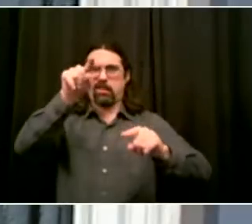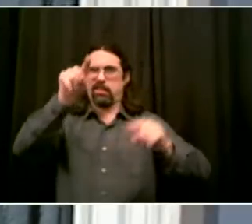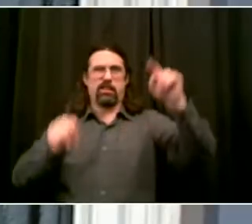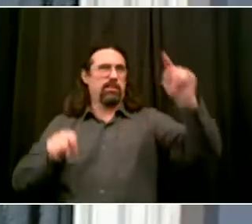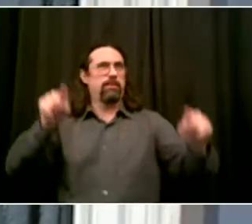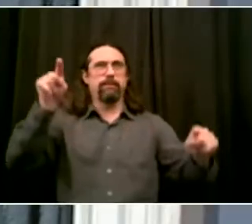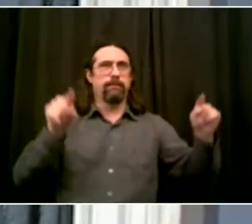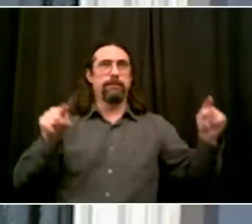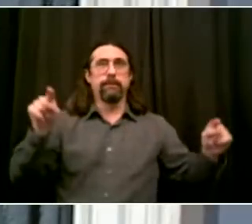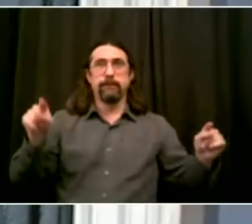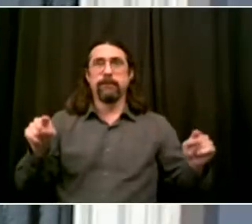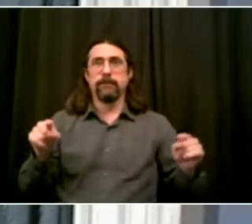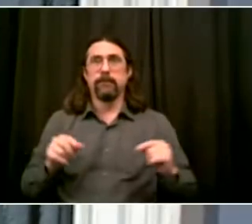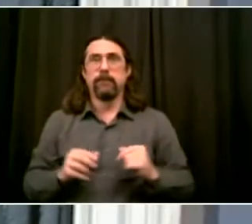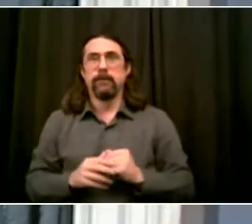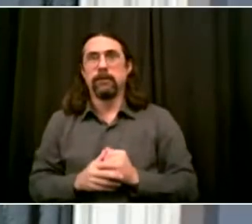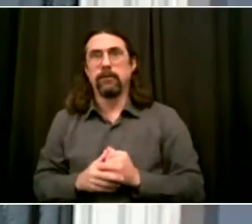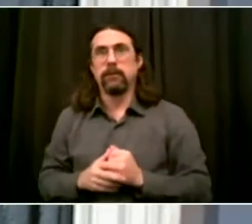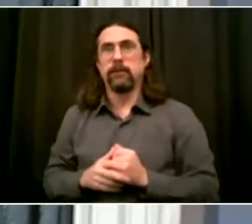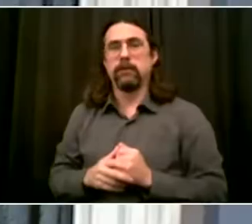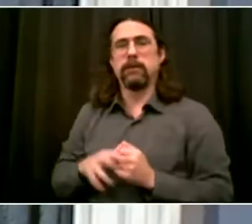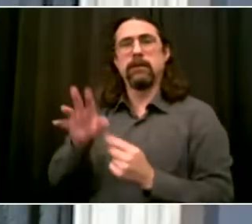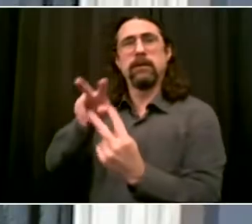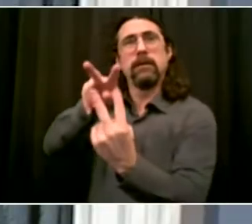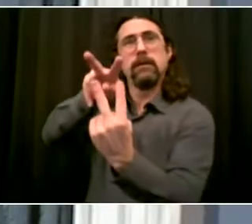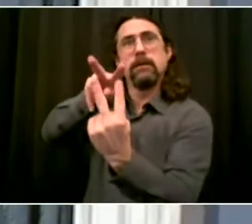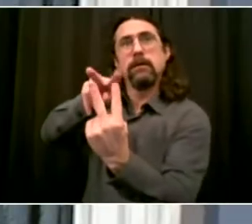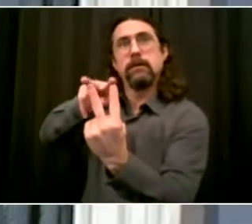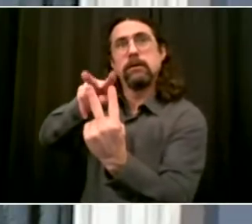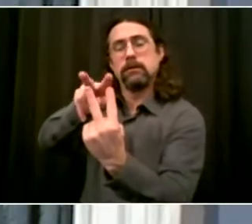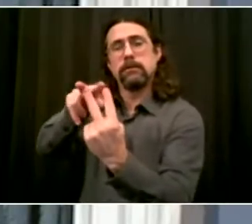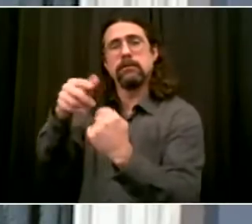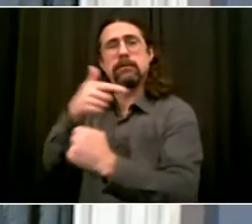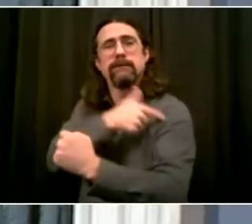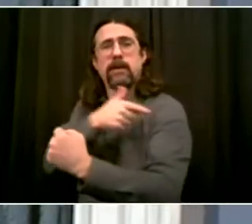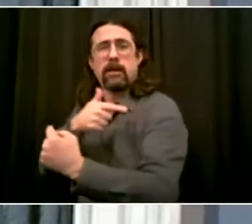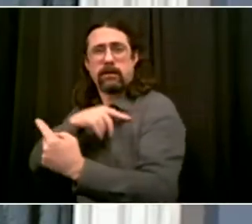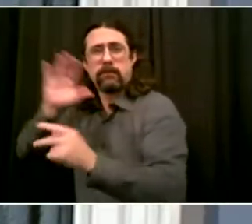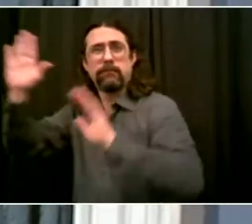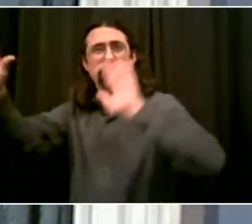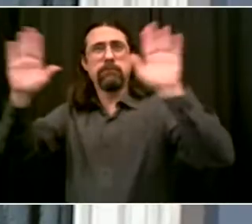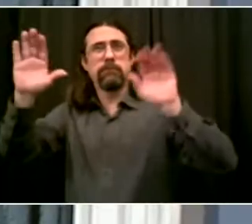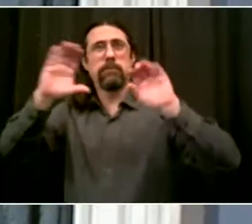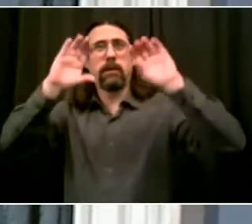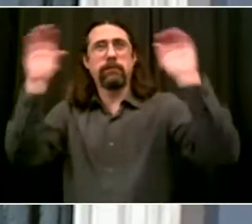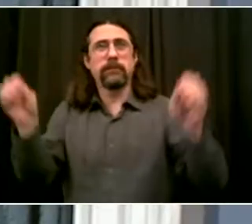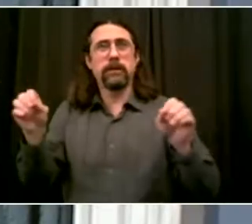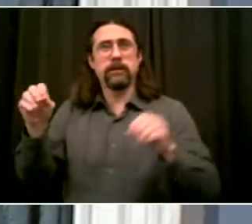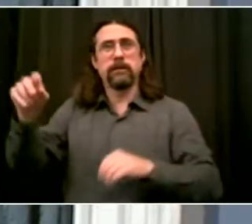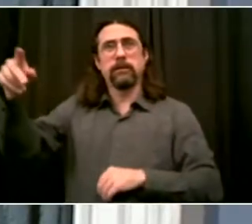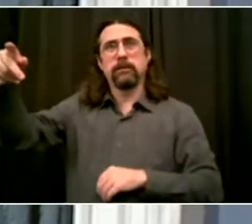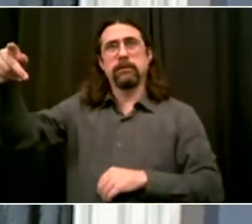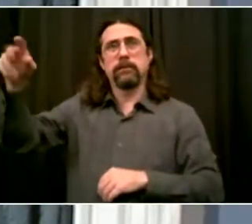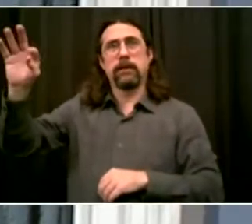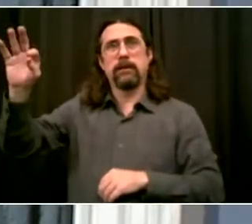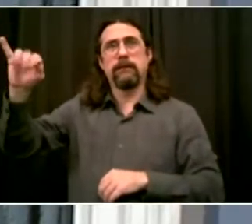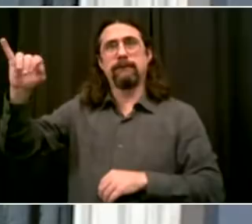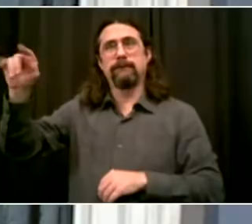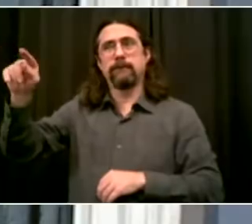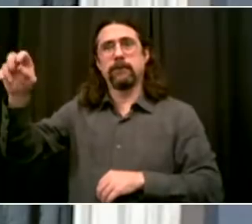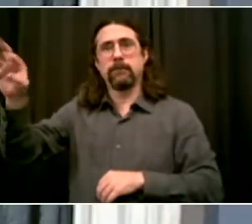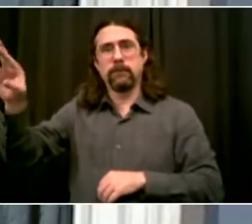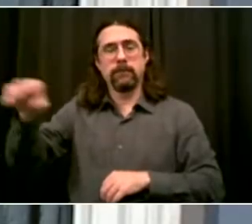WELL AS THE PFPFIZER VACCINE, WE